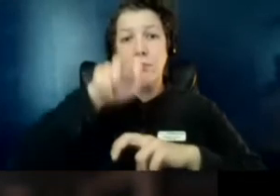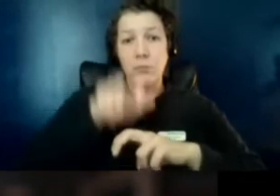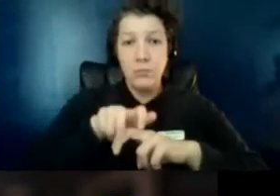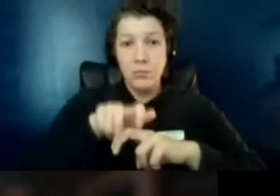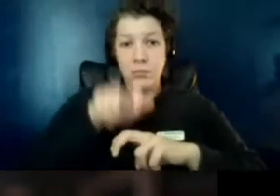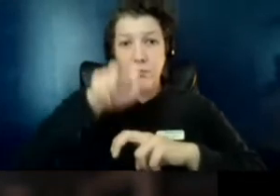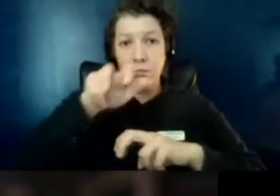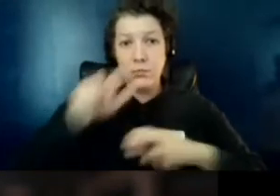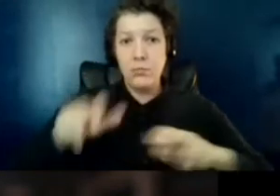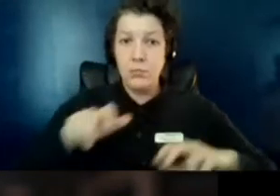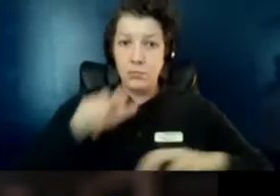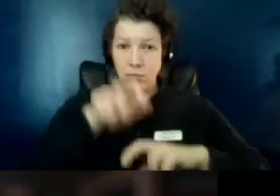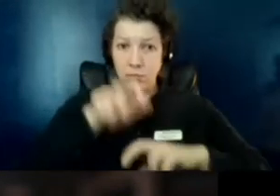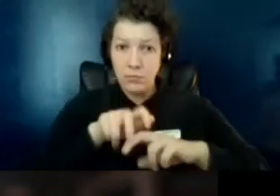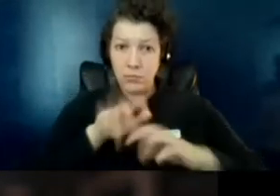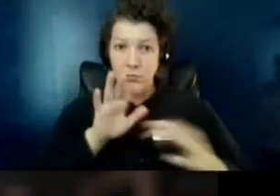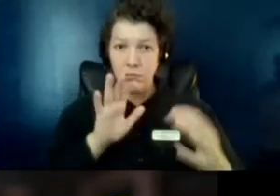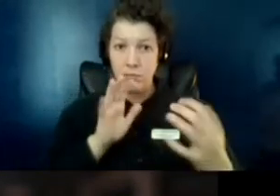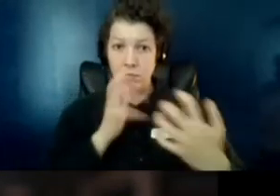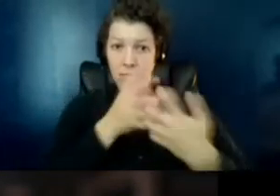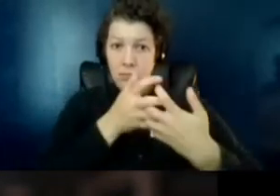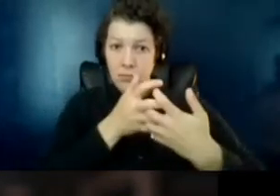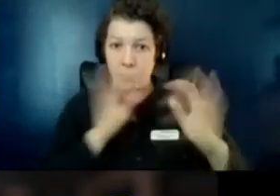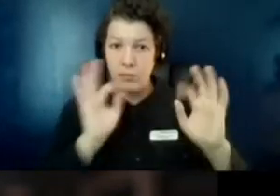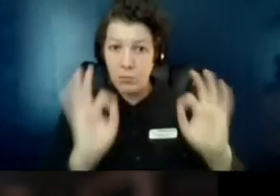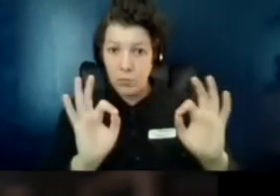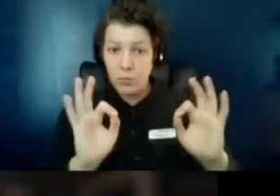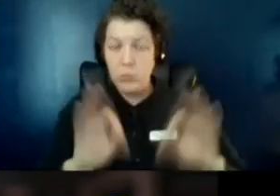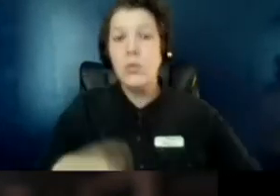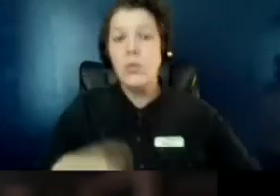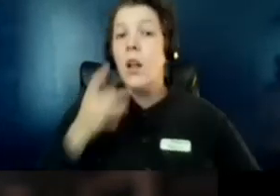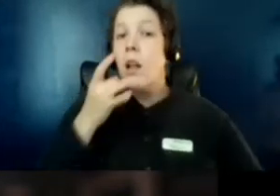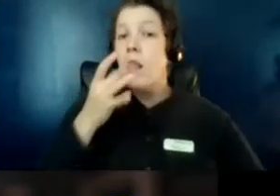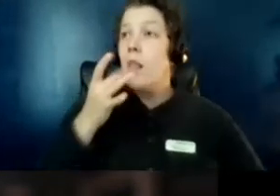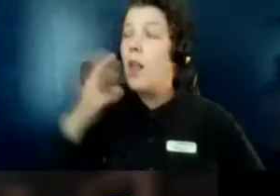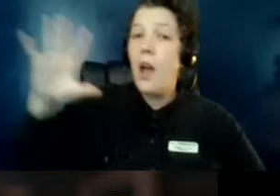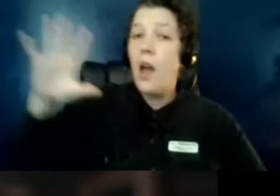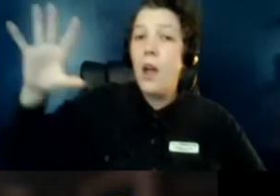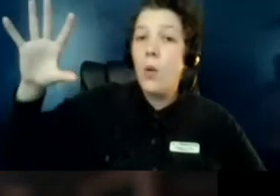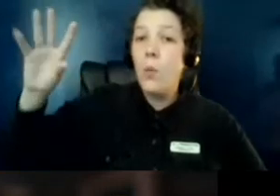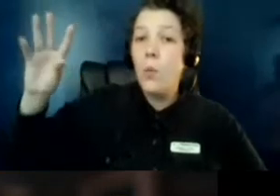that allow me to make the light as bright or dark as I want. In my car I can adjust